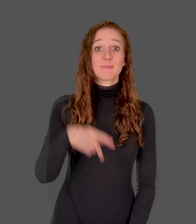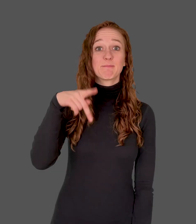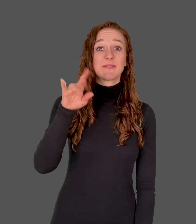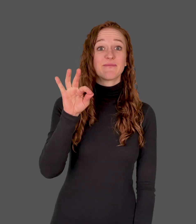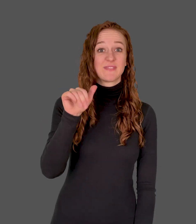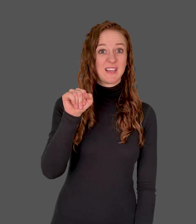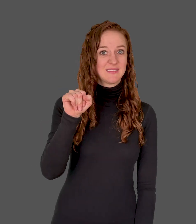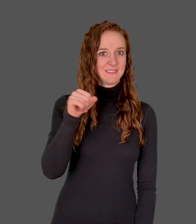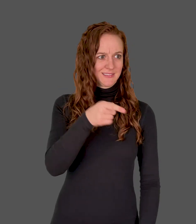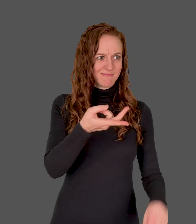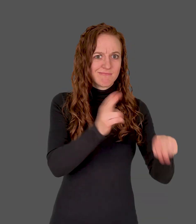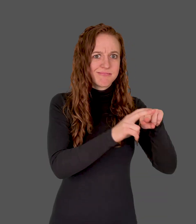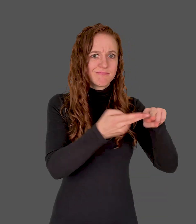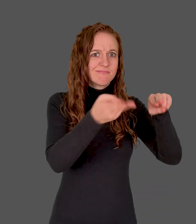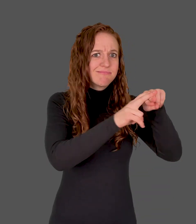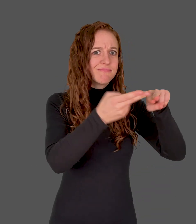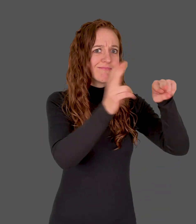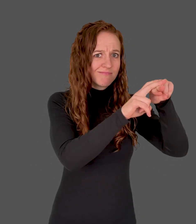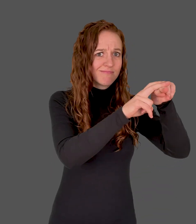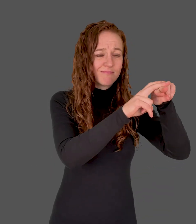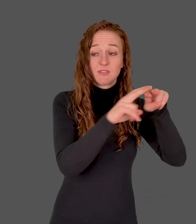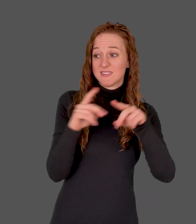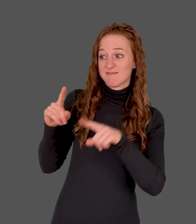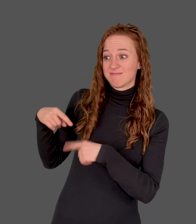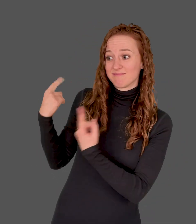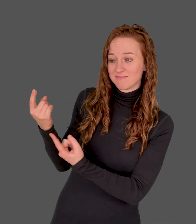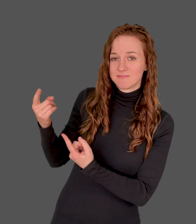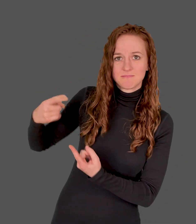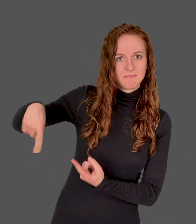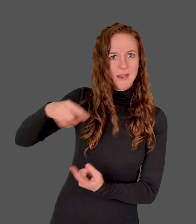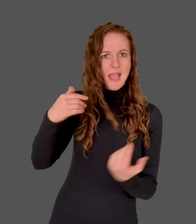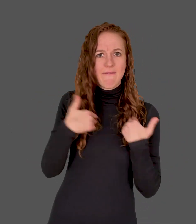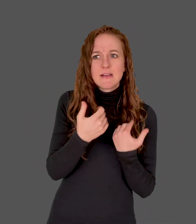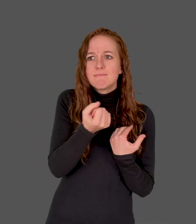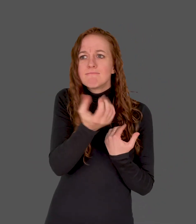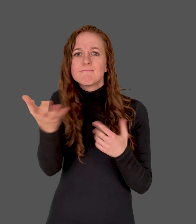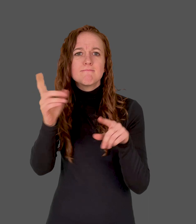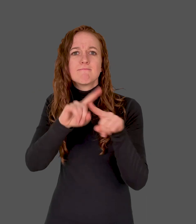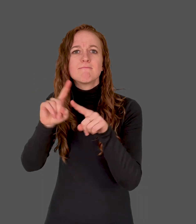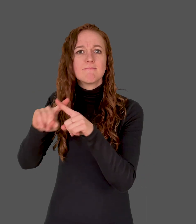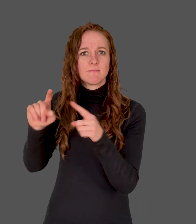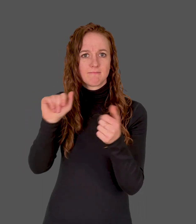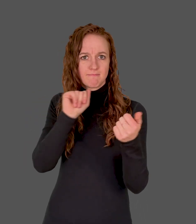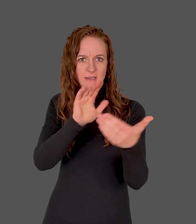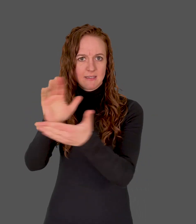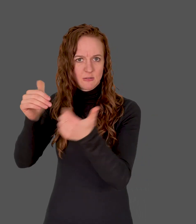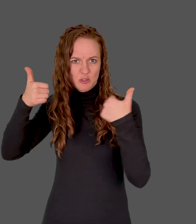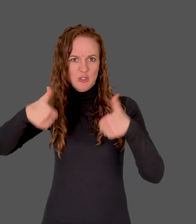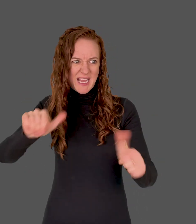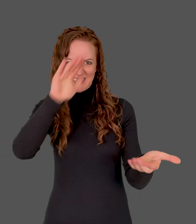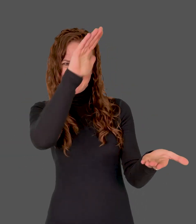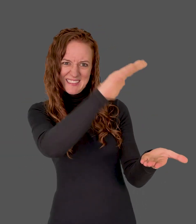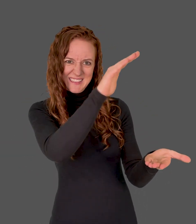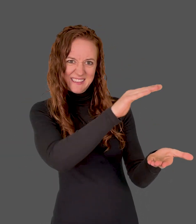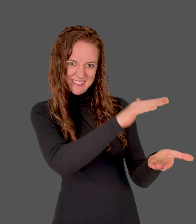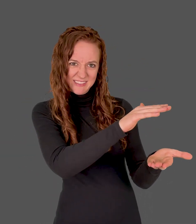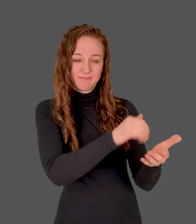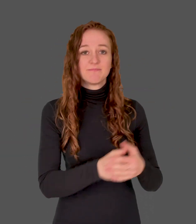There are many efforts underway to combat PFAS proliferation.